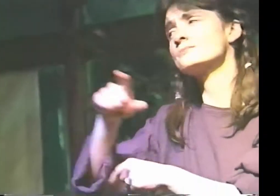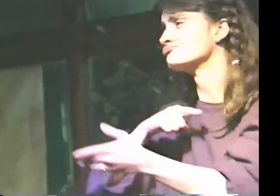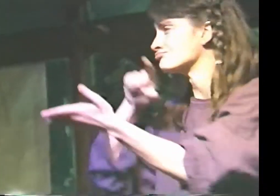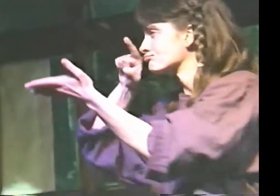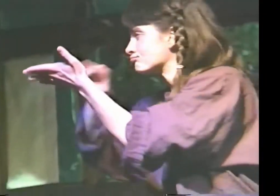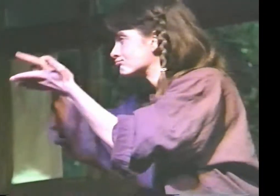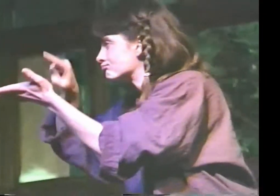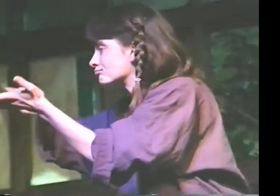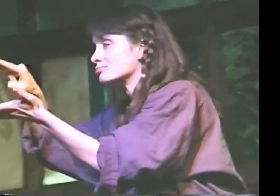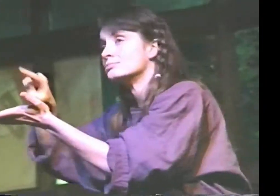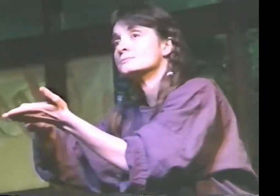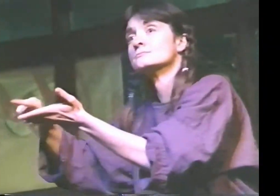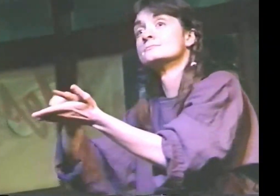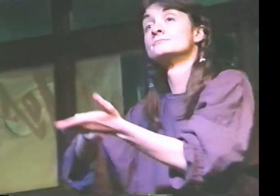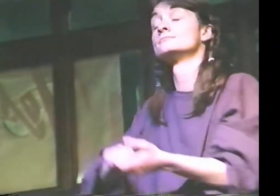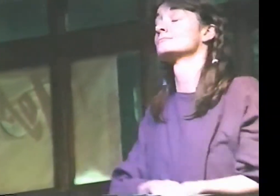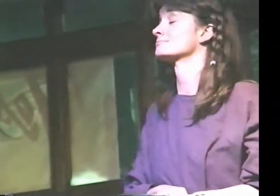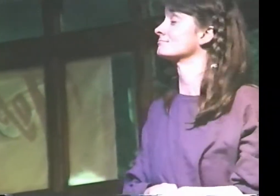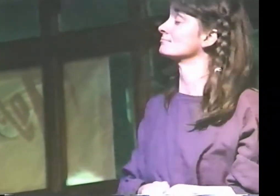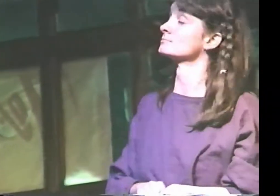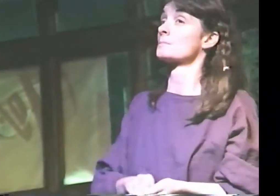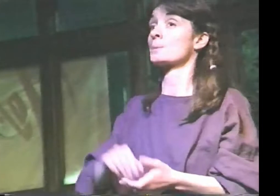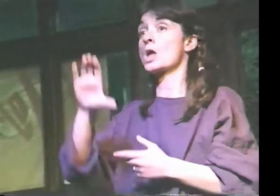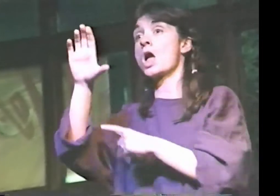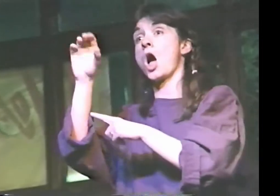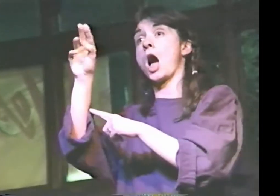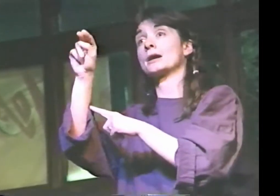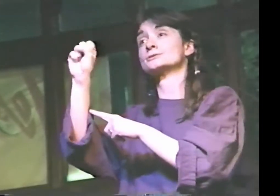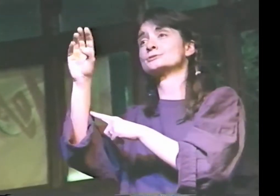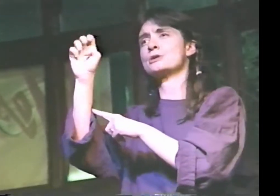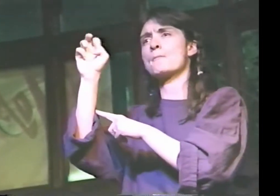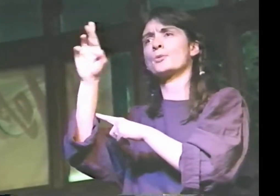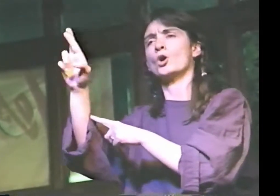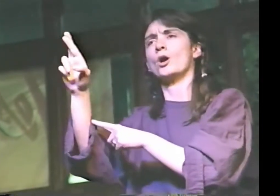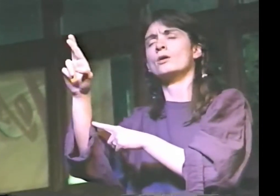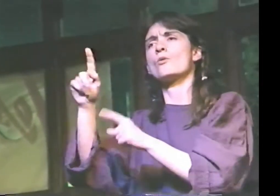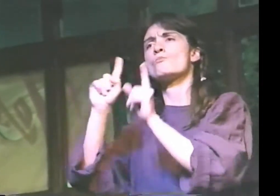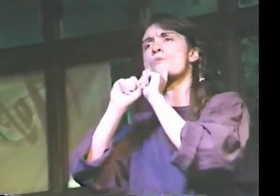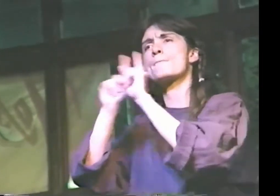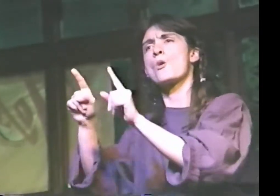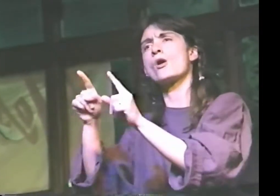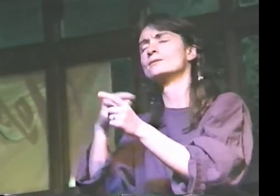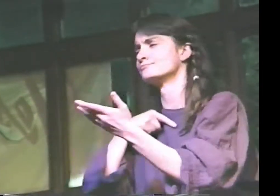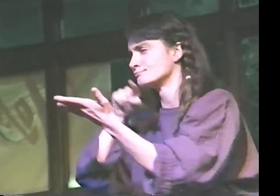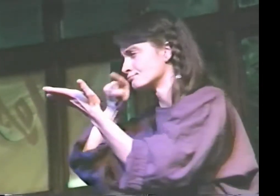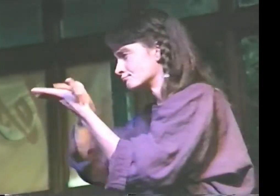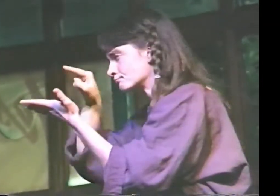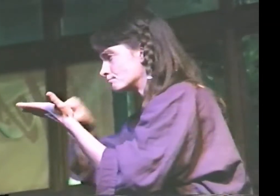I WENT TO THE LIBRARY. I WAS DOING SOME RESEARCH. I WAS LOOKING UP "CONSUMER REPORTS"...